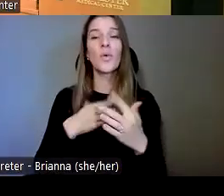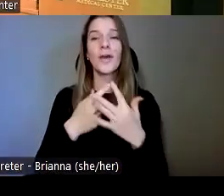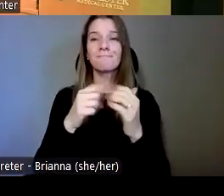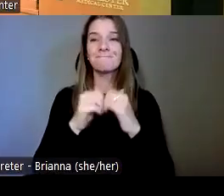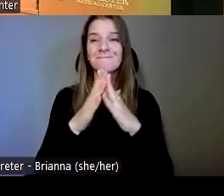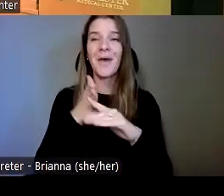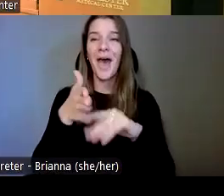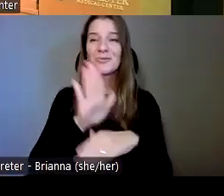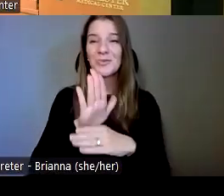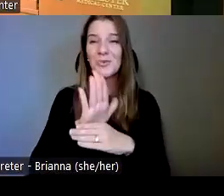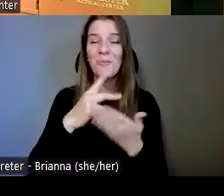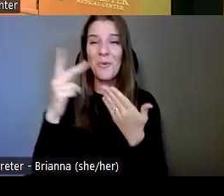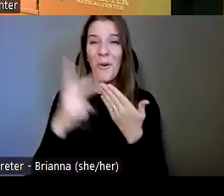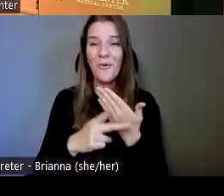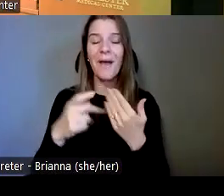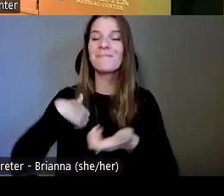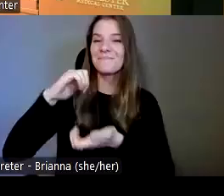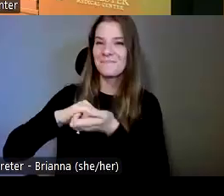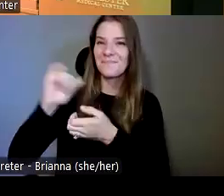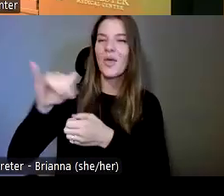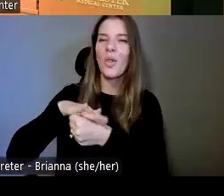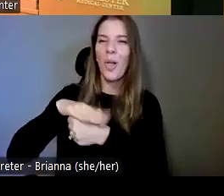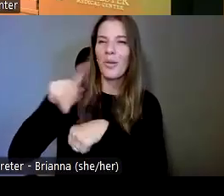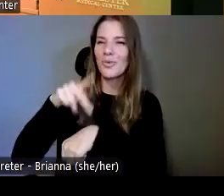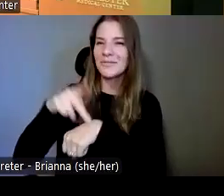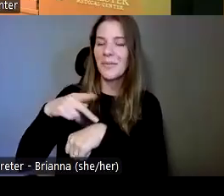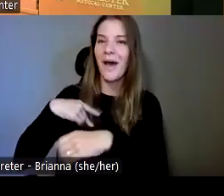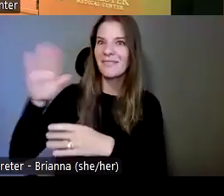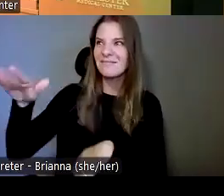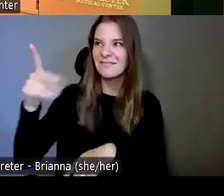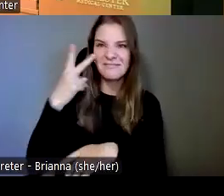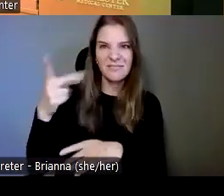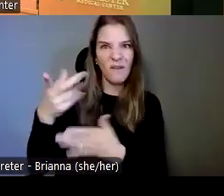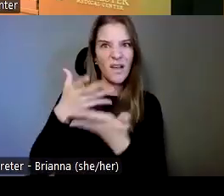the local principal and sort of said, "Hey, we got lots of kids are struggling lots of ways.